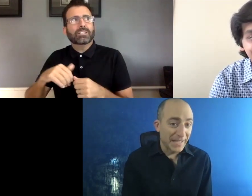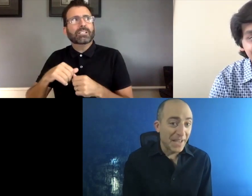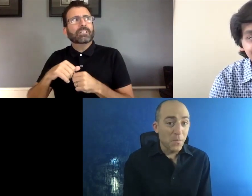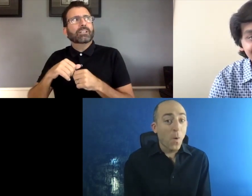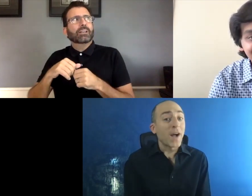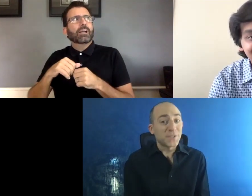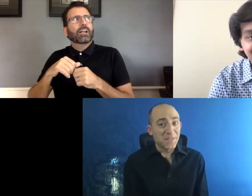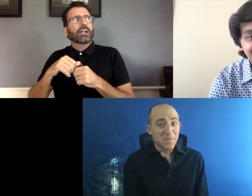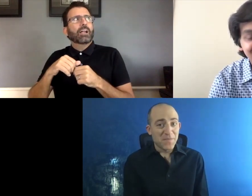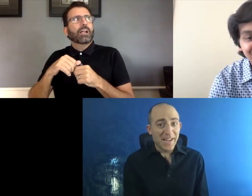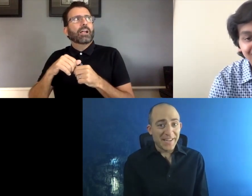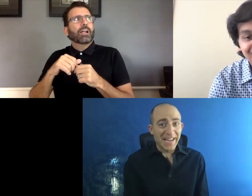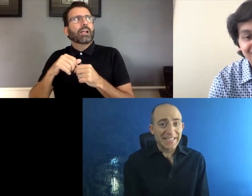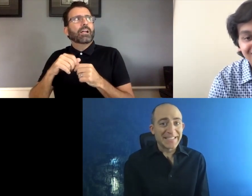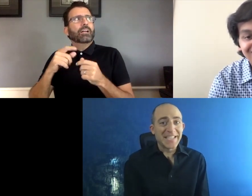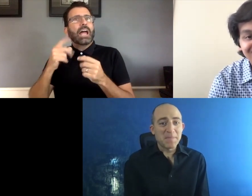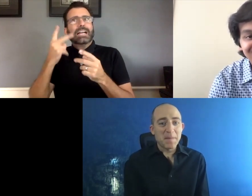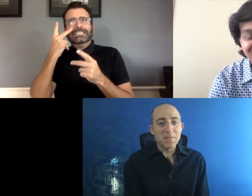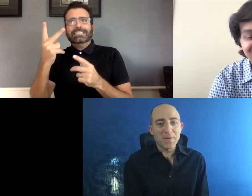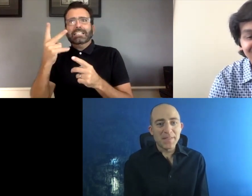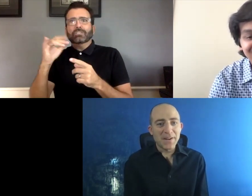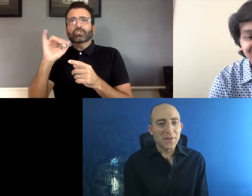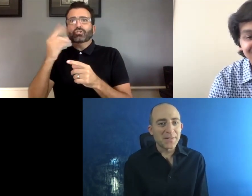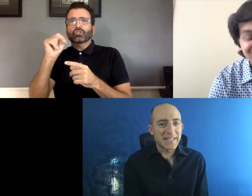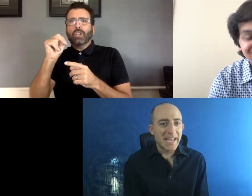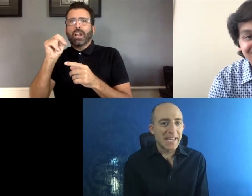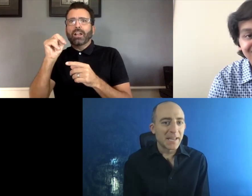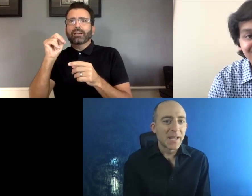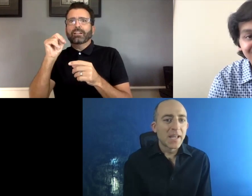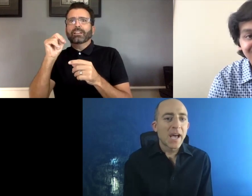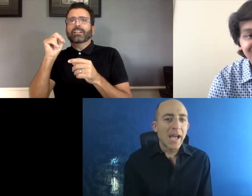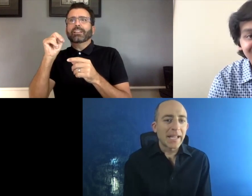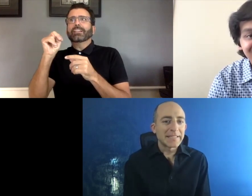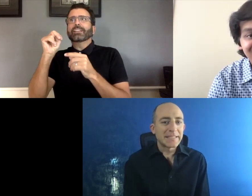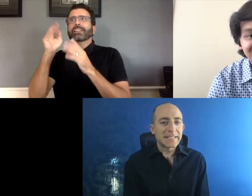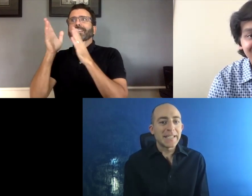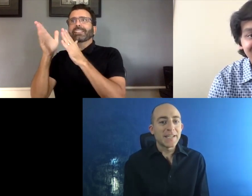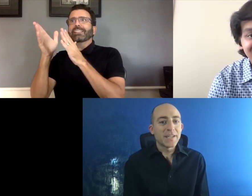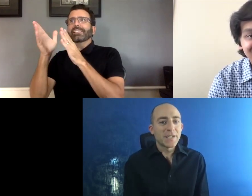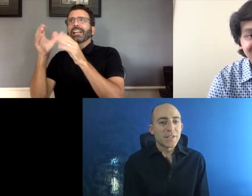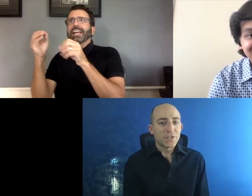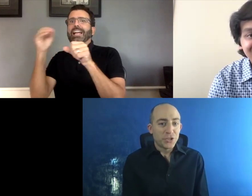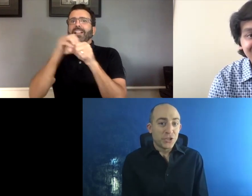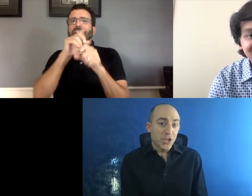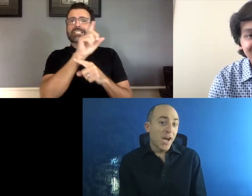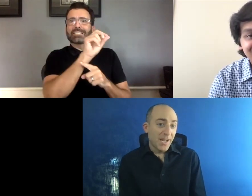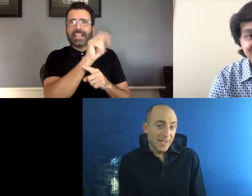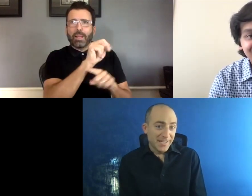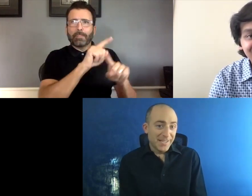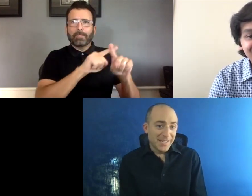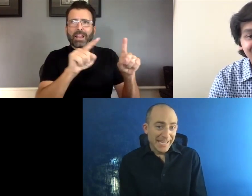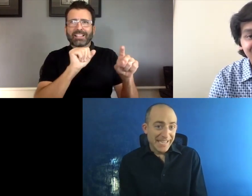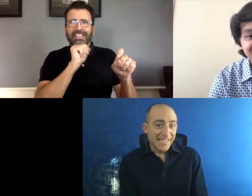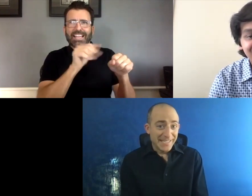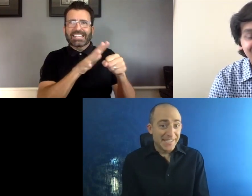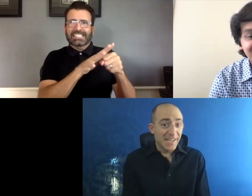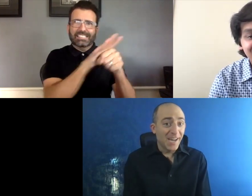that watching the movie I can I can see it maybe more than I noticed then. I could see John in Don